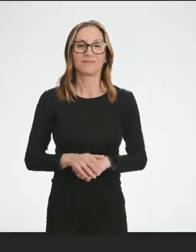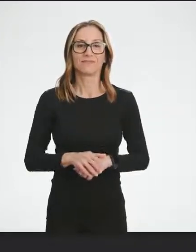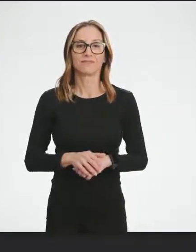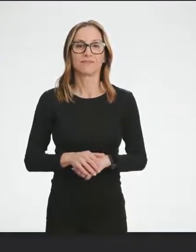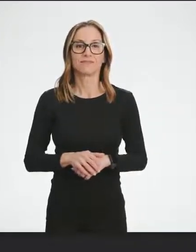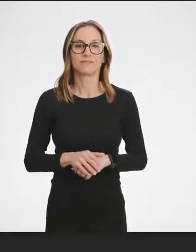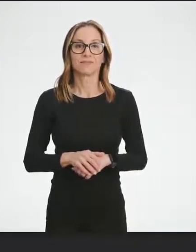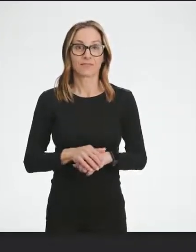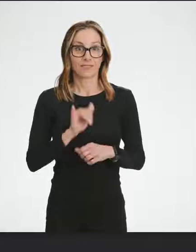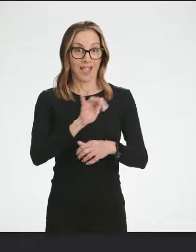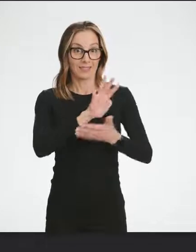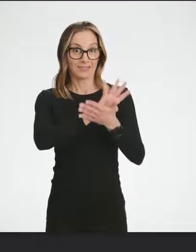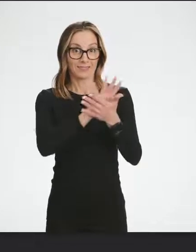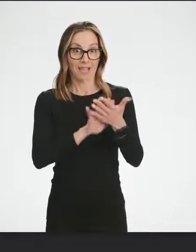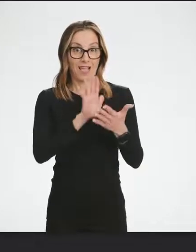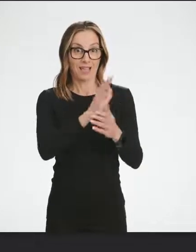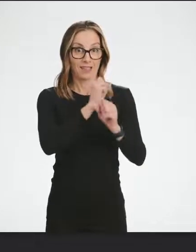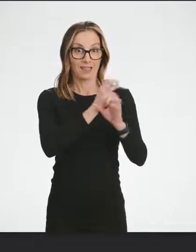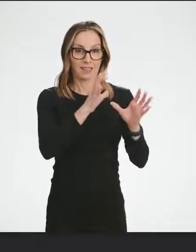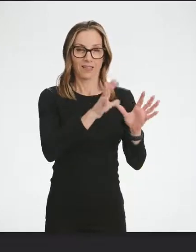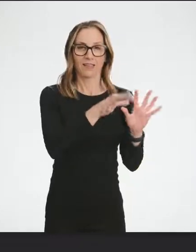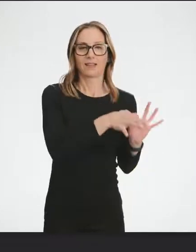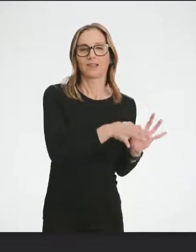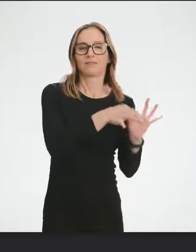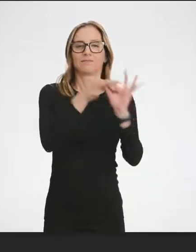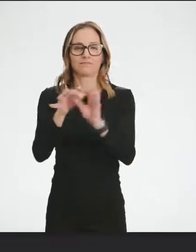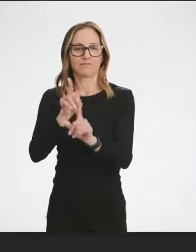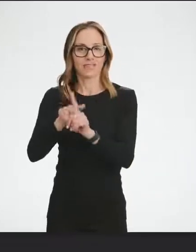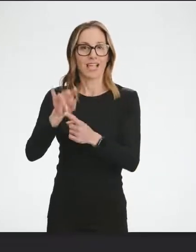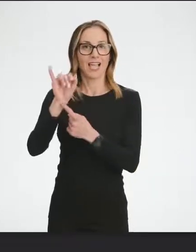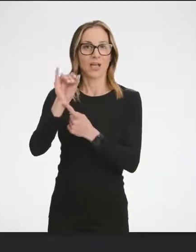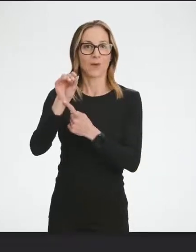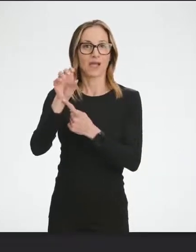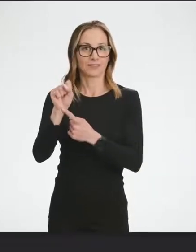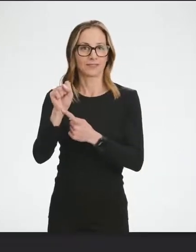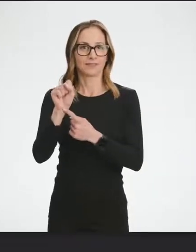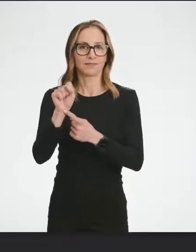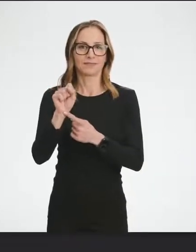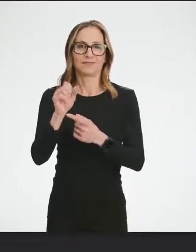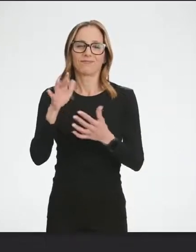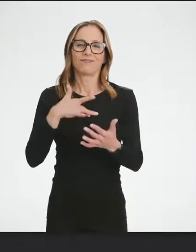The design language naturally extends to iOS and feels right at home on the new Lock Screen.